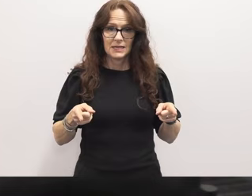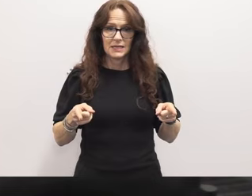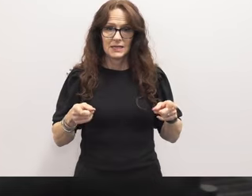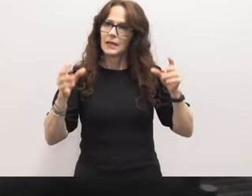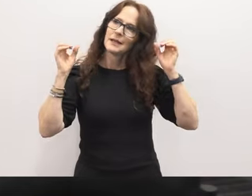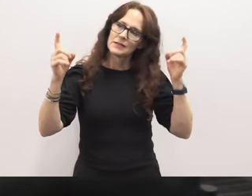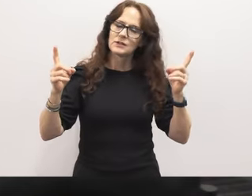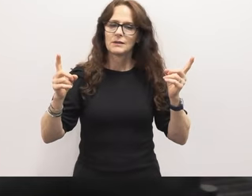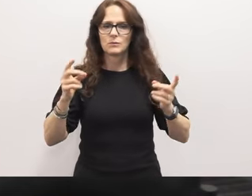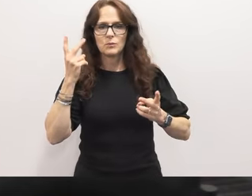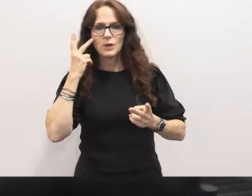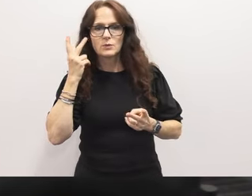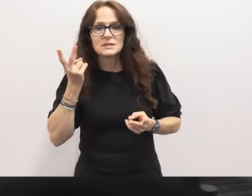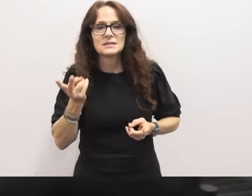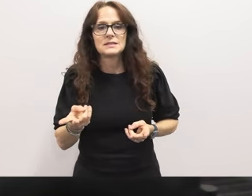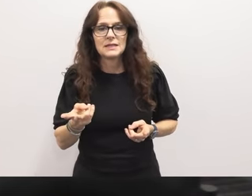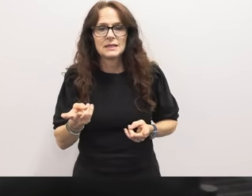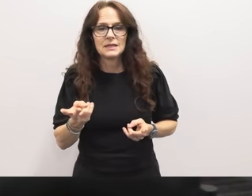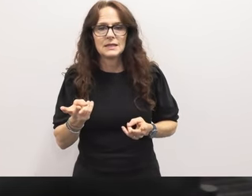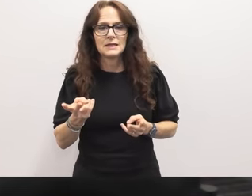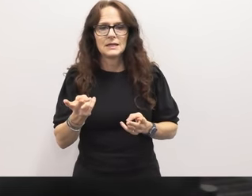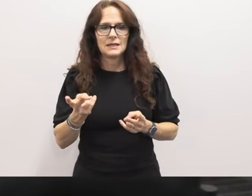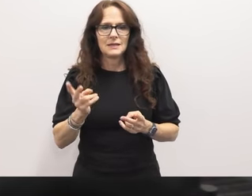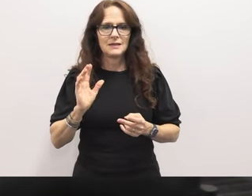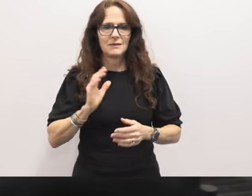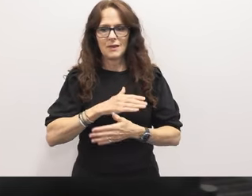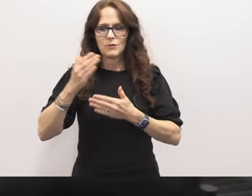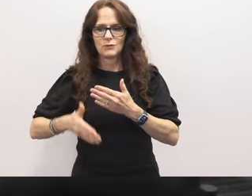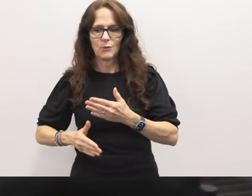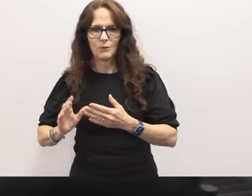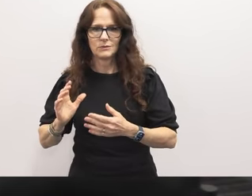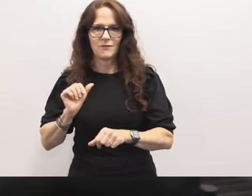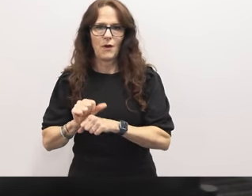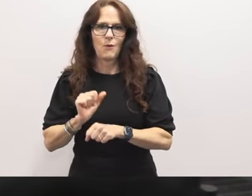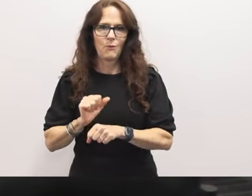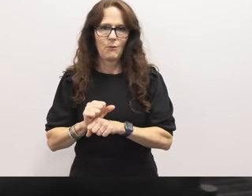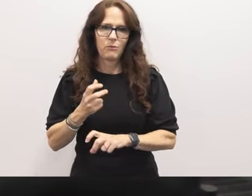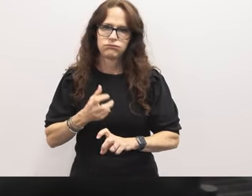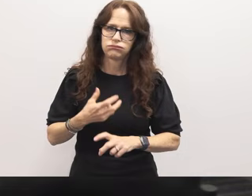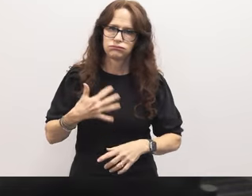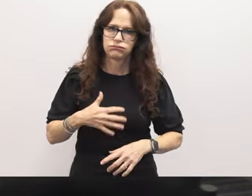you know, we don't see the fruit of our labor until years down the road,